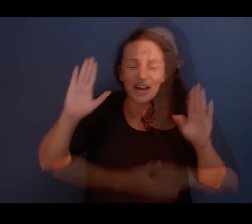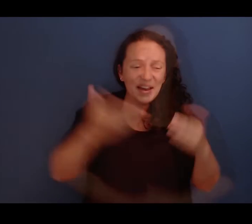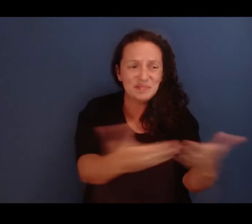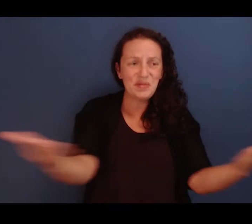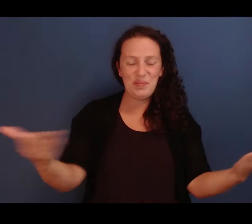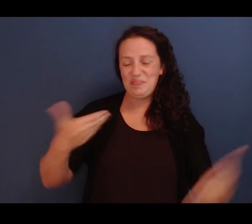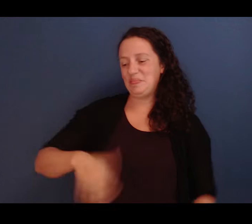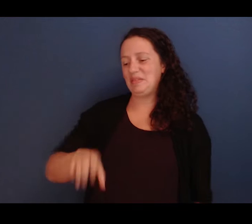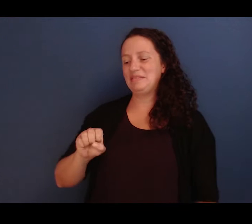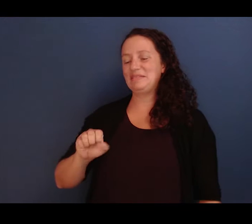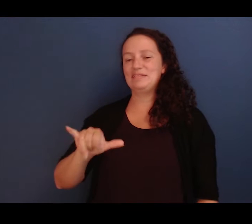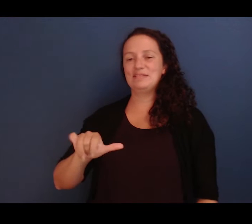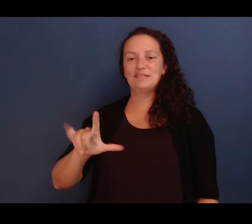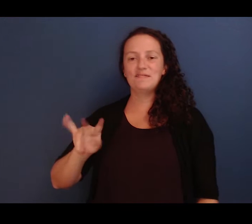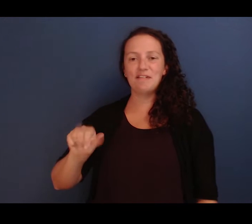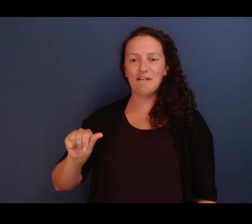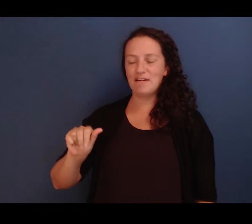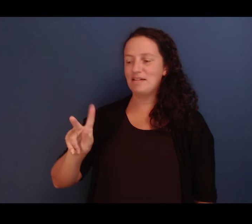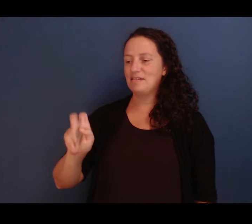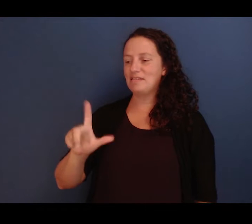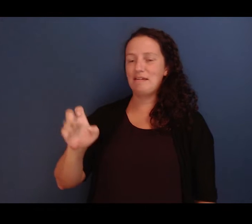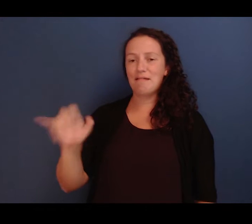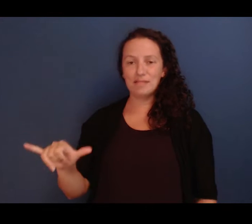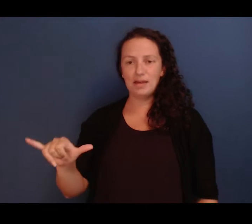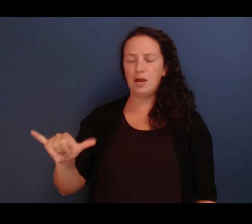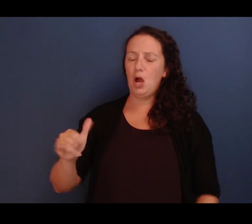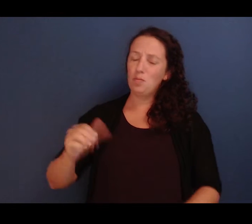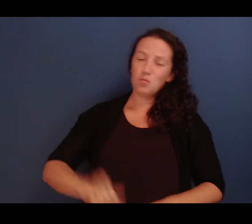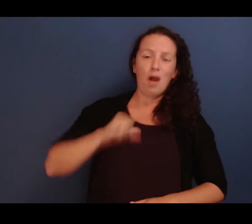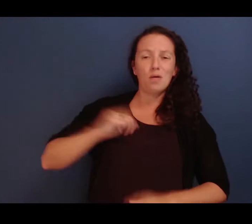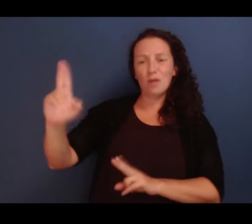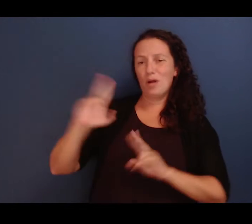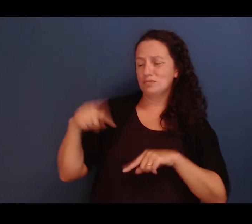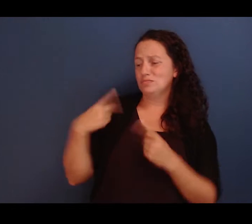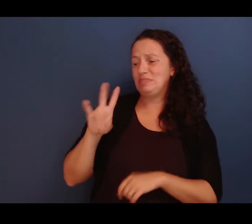Hi everyone! I’m Sylvia Kelley, proud and honored these past seven years as the Executive